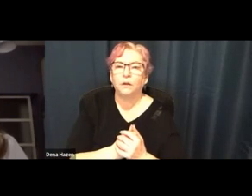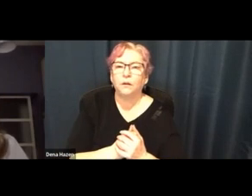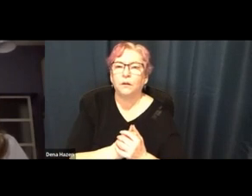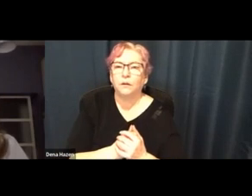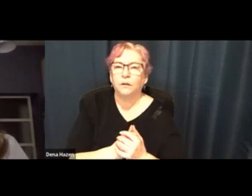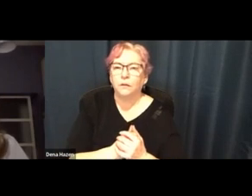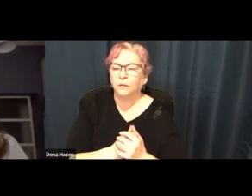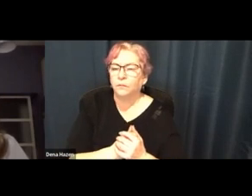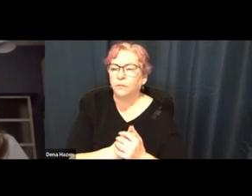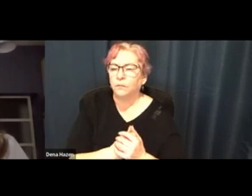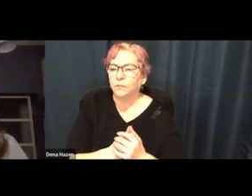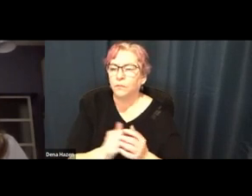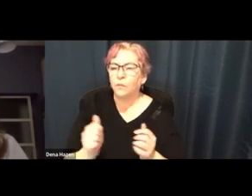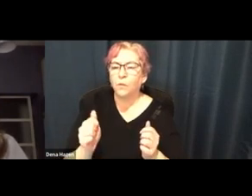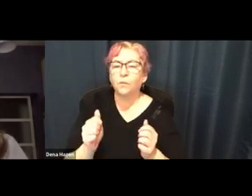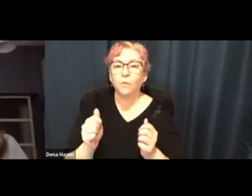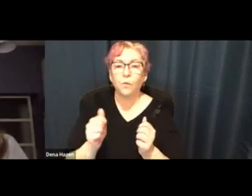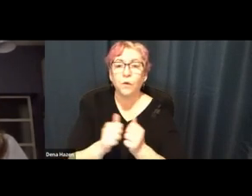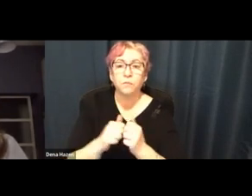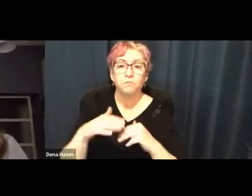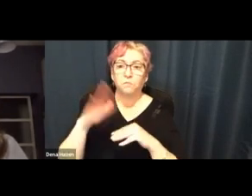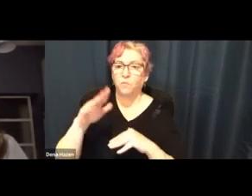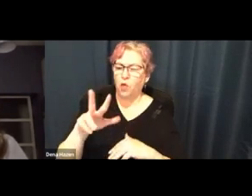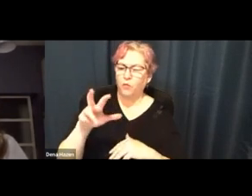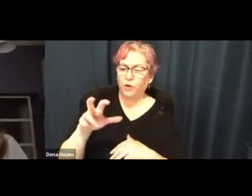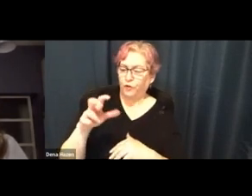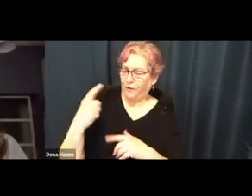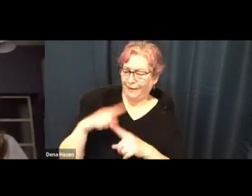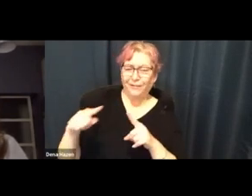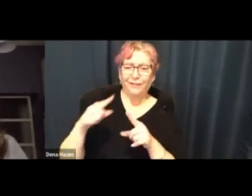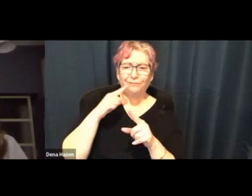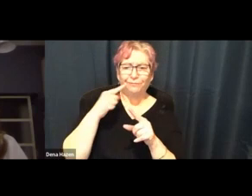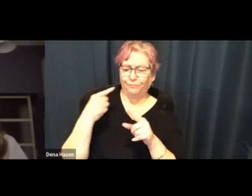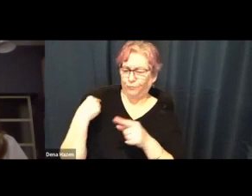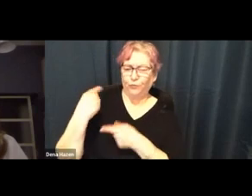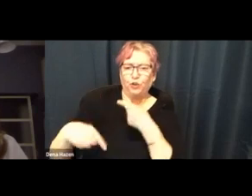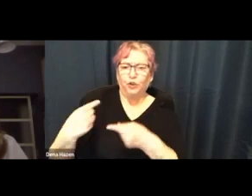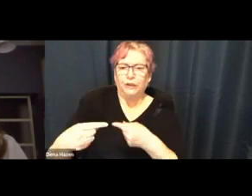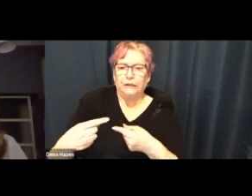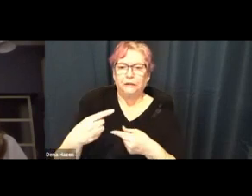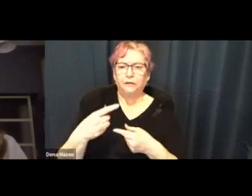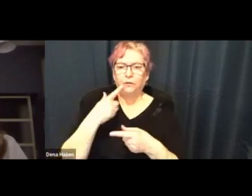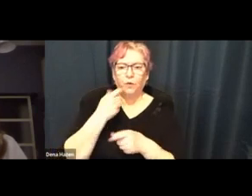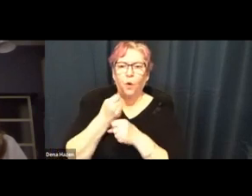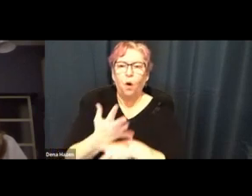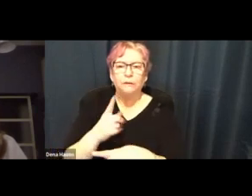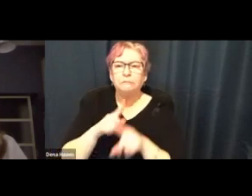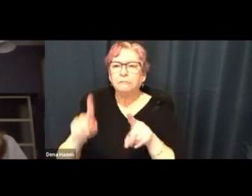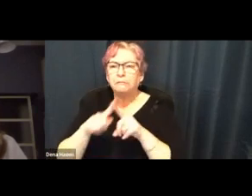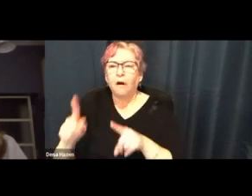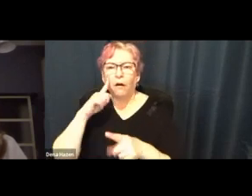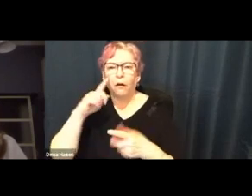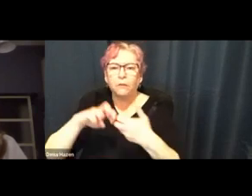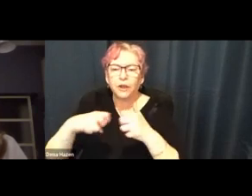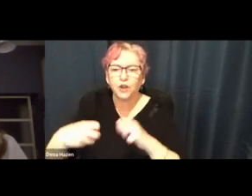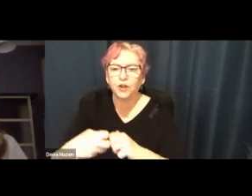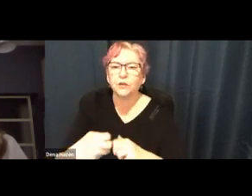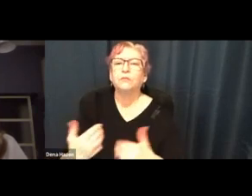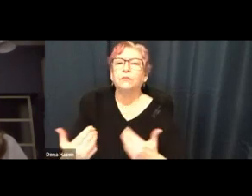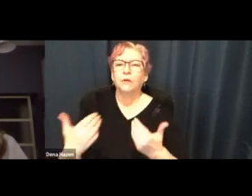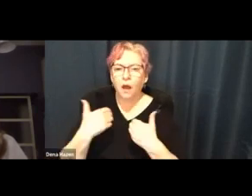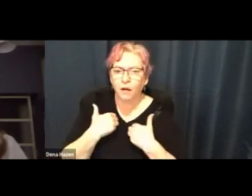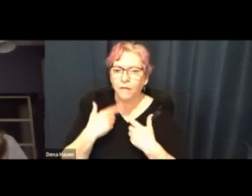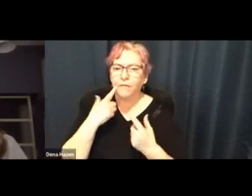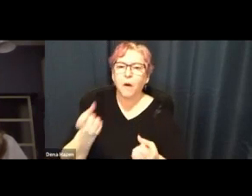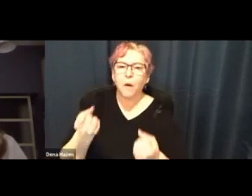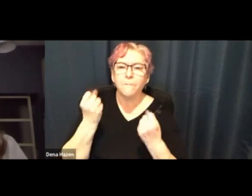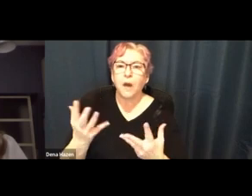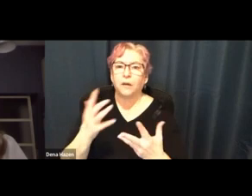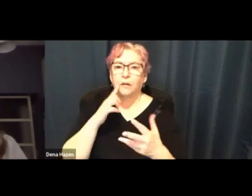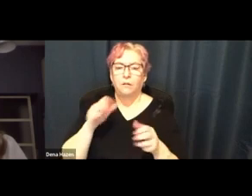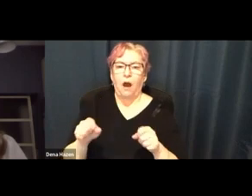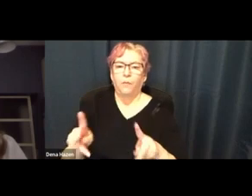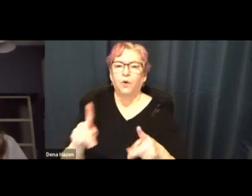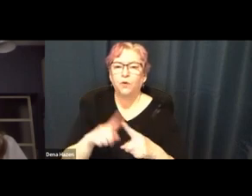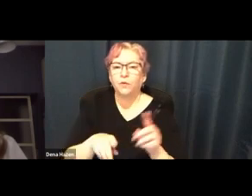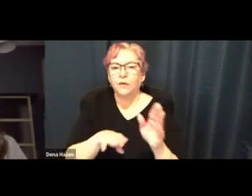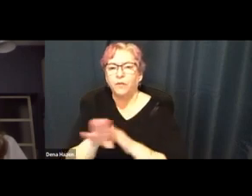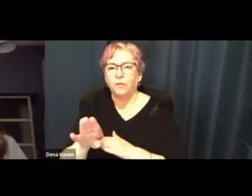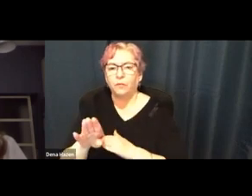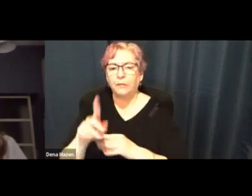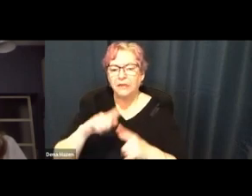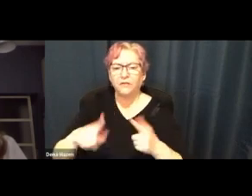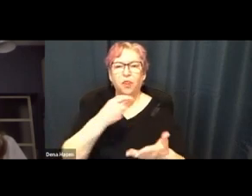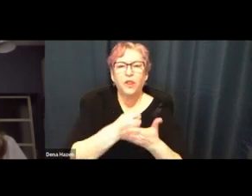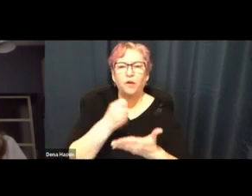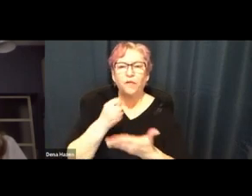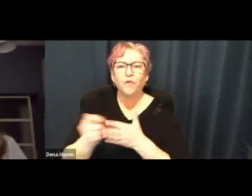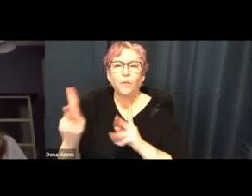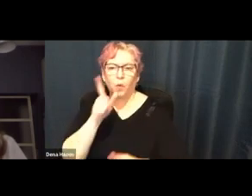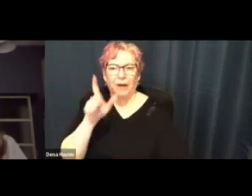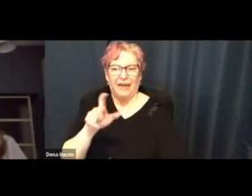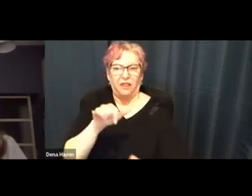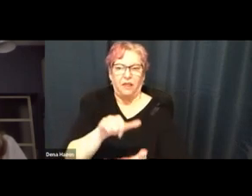And with more than 300 genes identified that cause genetic eye conditions, there is an immense opportunity to develop therapies for people in need.